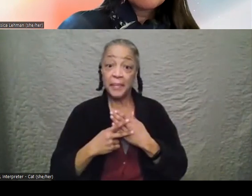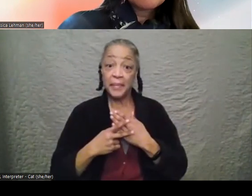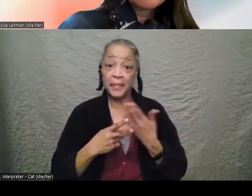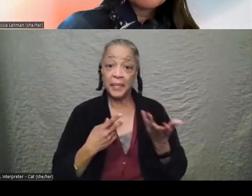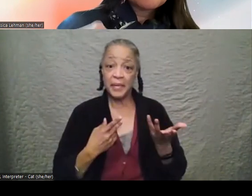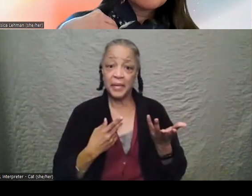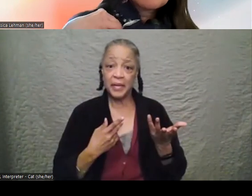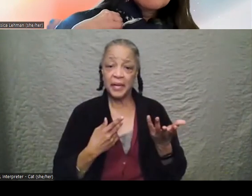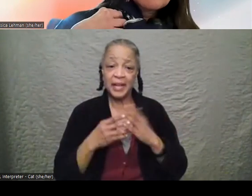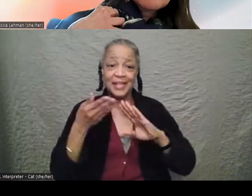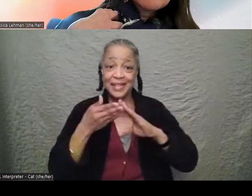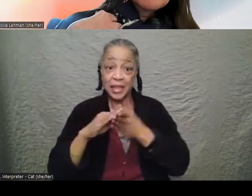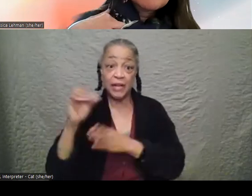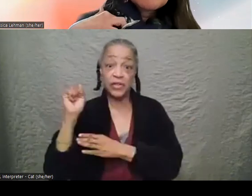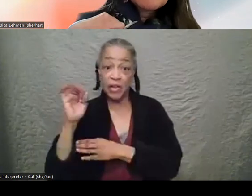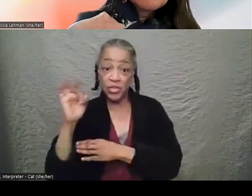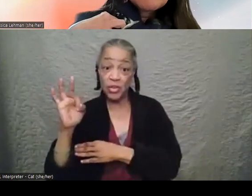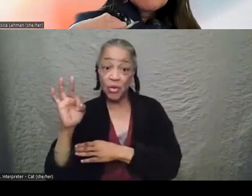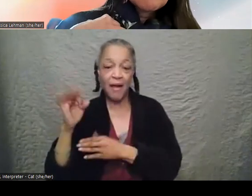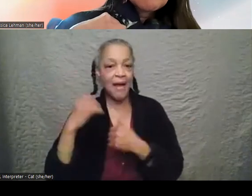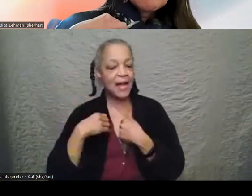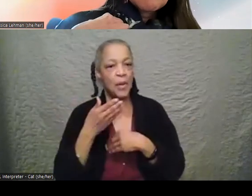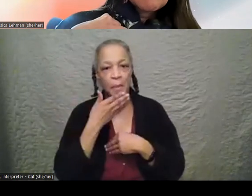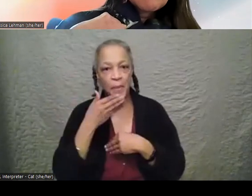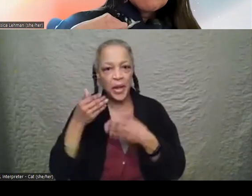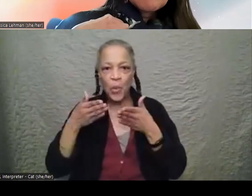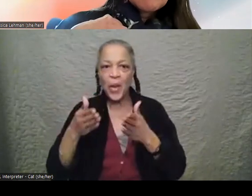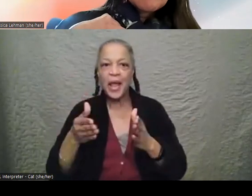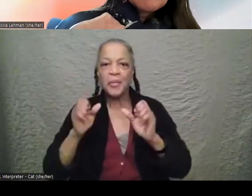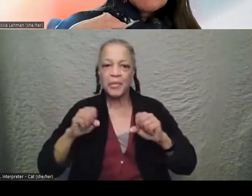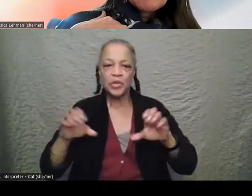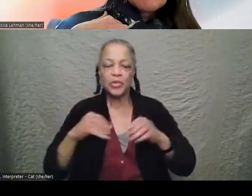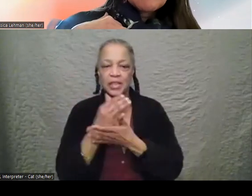The city of Sampras still has a lot better Avenue the use of this advocacy work in partnership